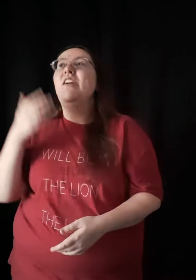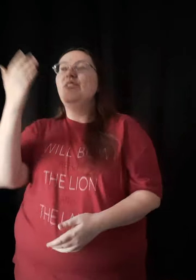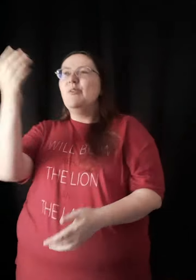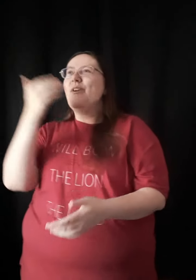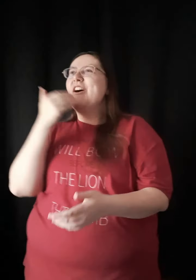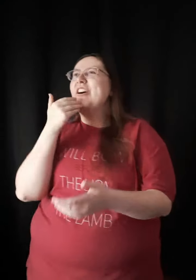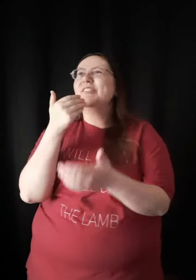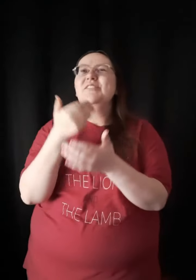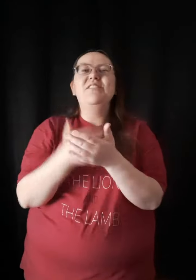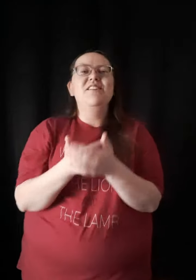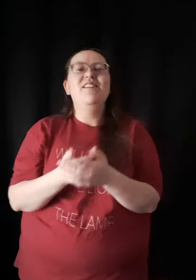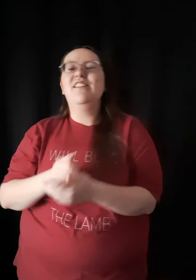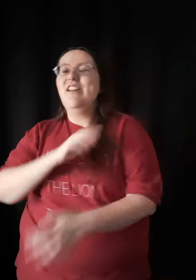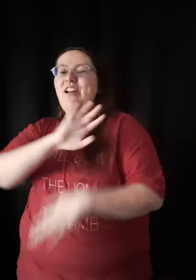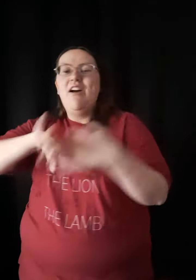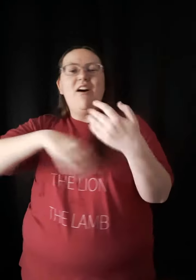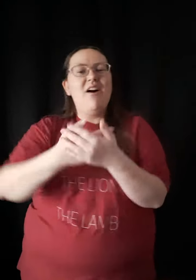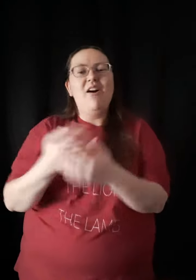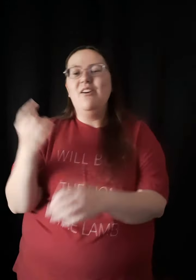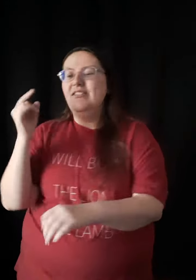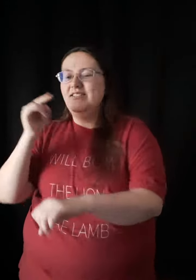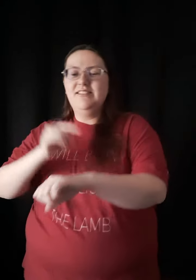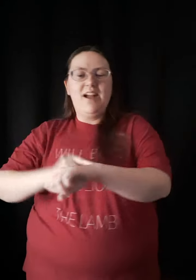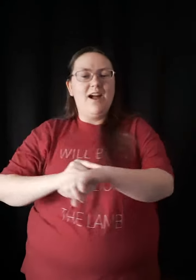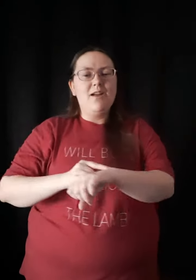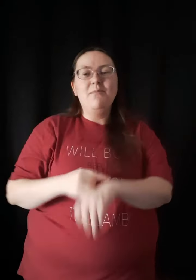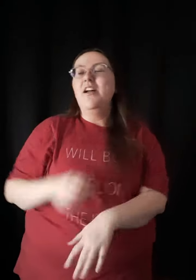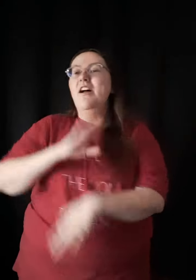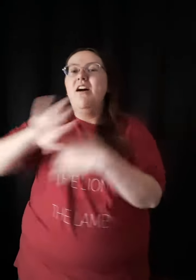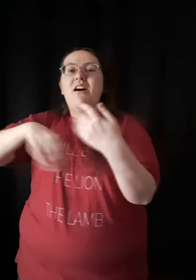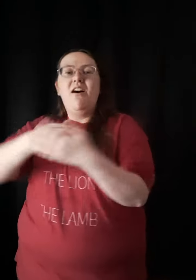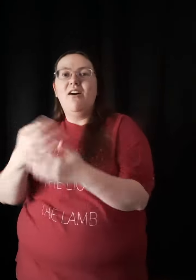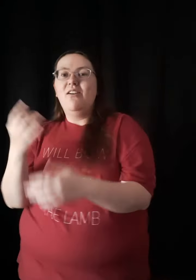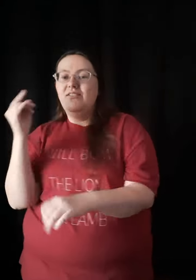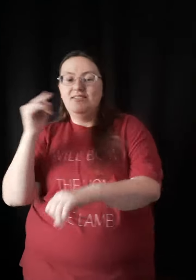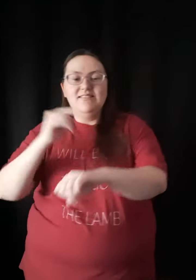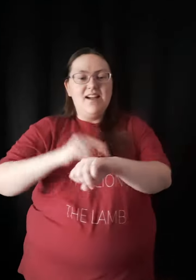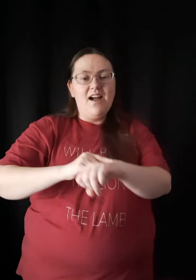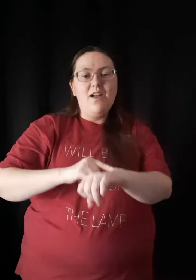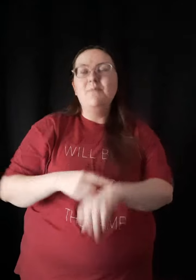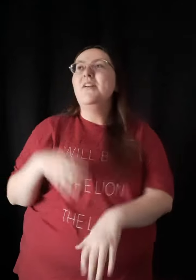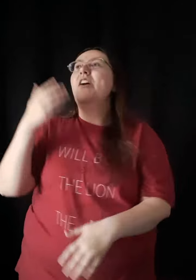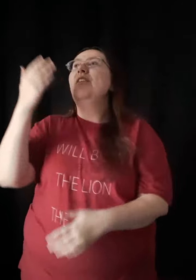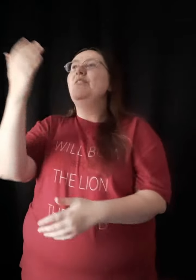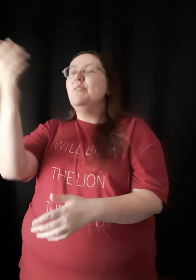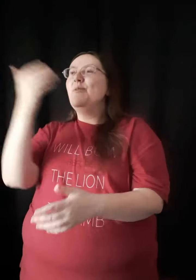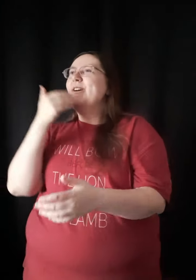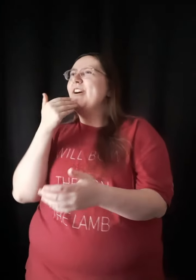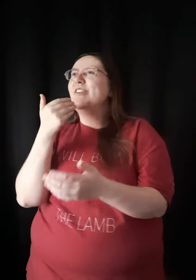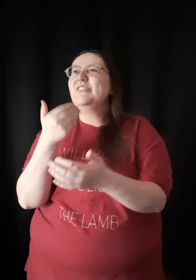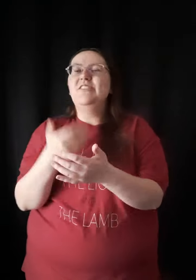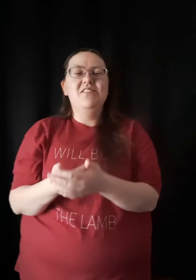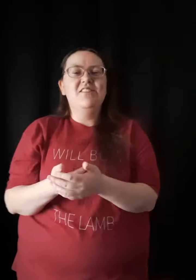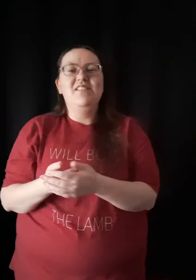Come on, sing You are good all the time All the time, you are good